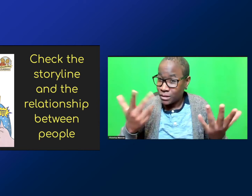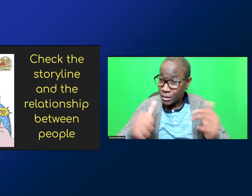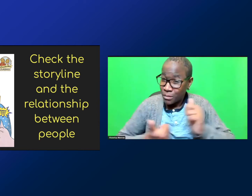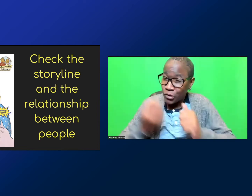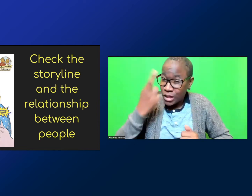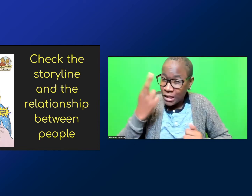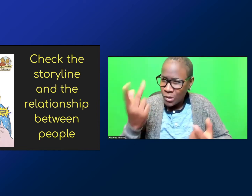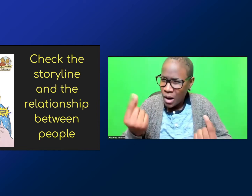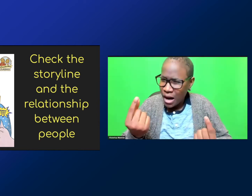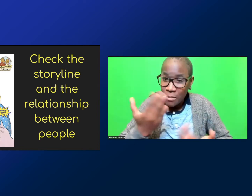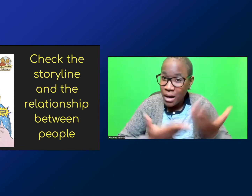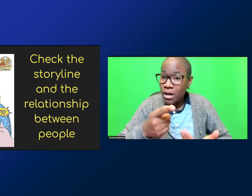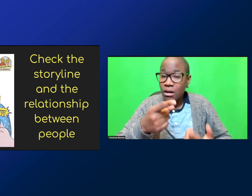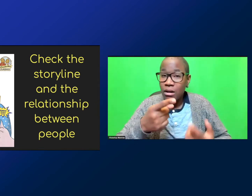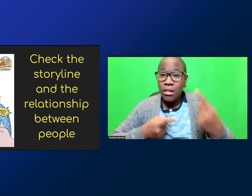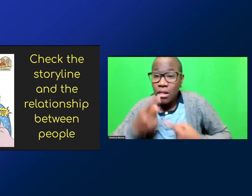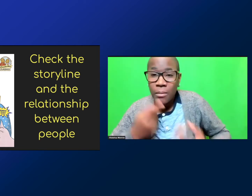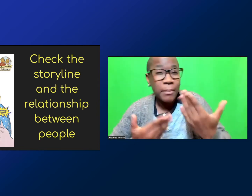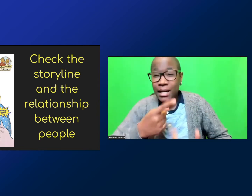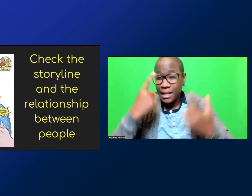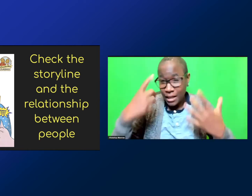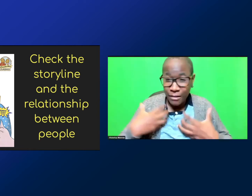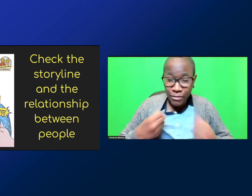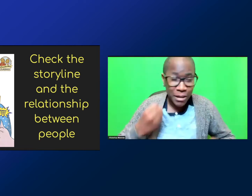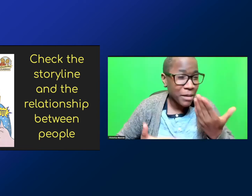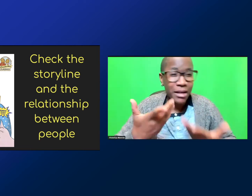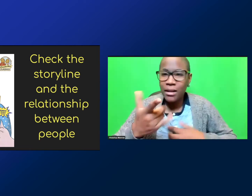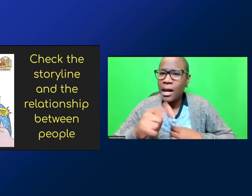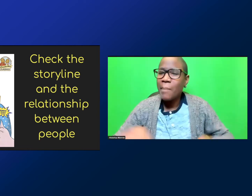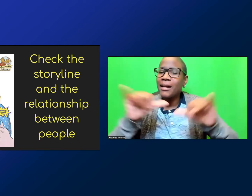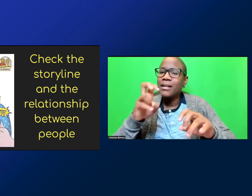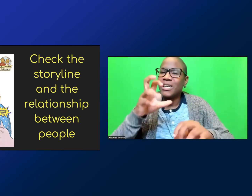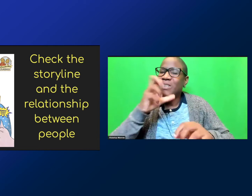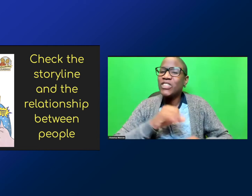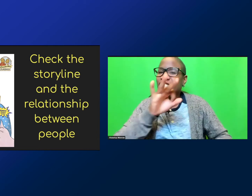to an angry parent who ends up berating them because the boy was getting poor grades but